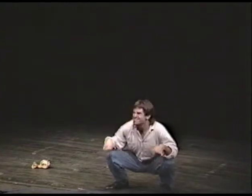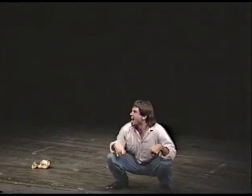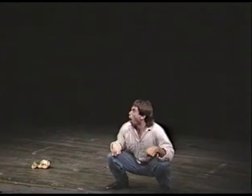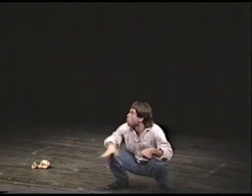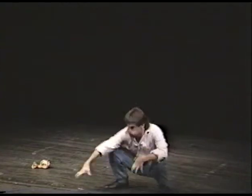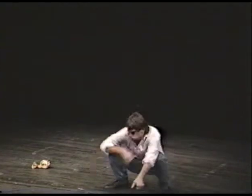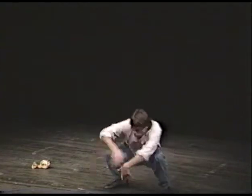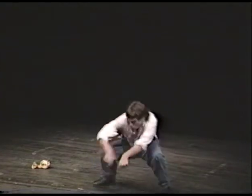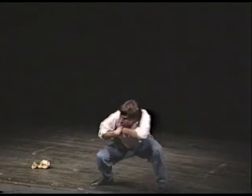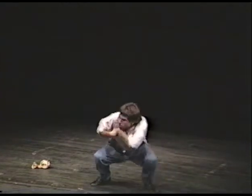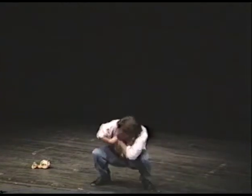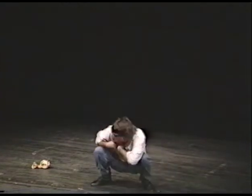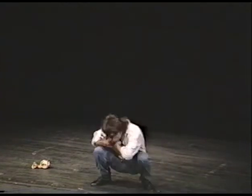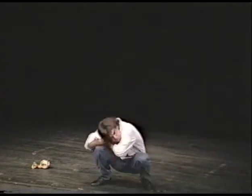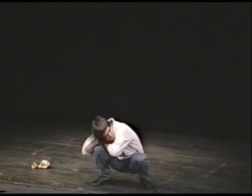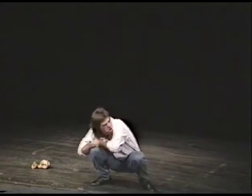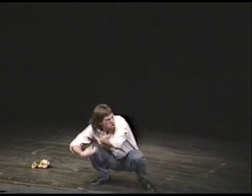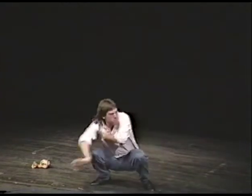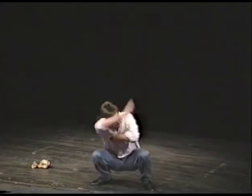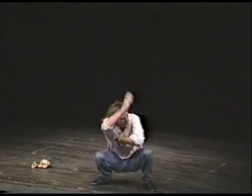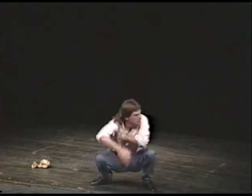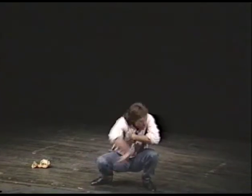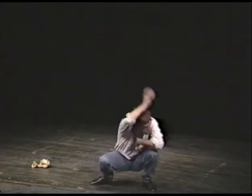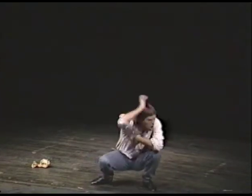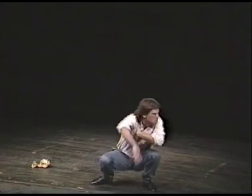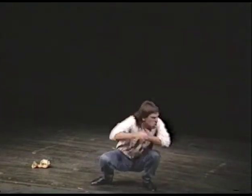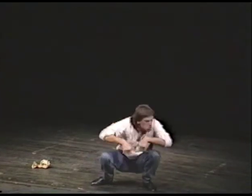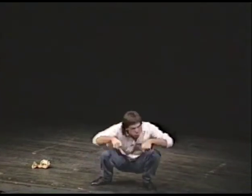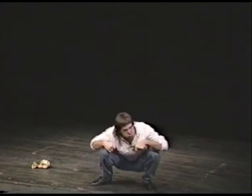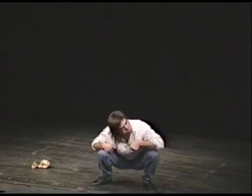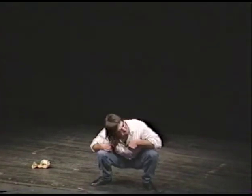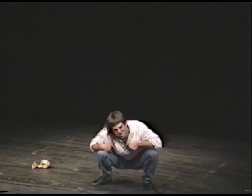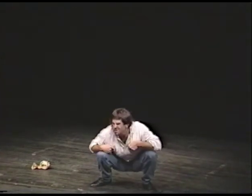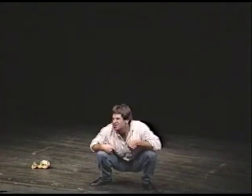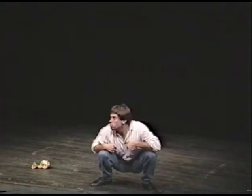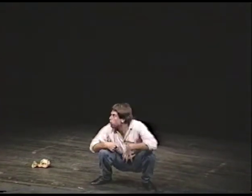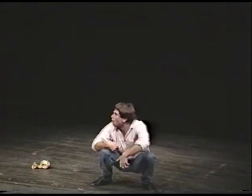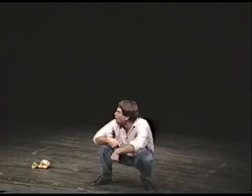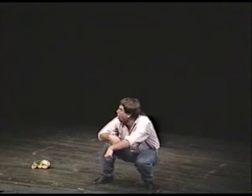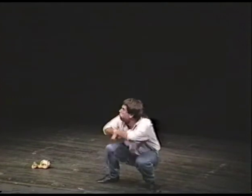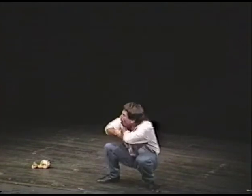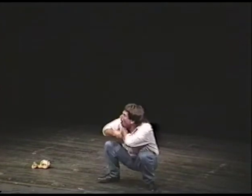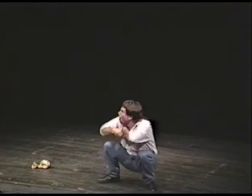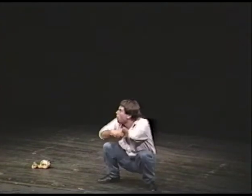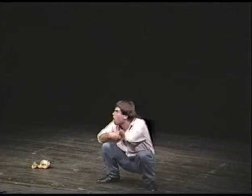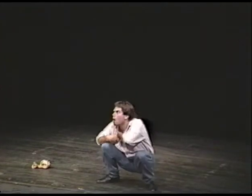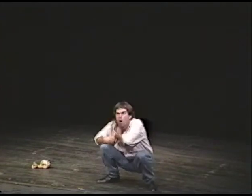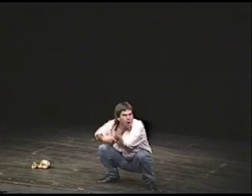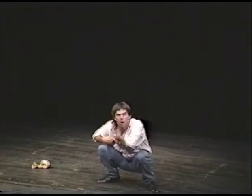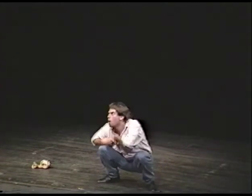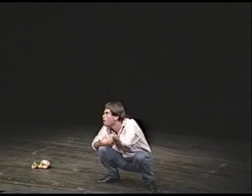Past the fiesta-dressed woman who eyes the invisible death